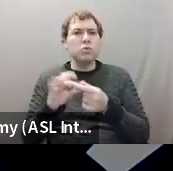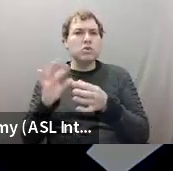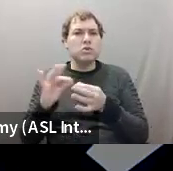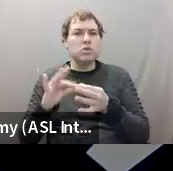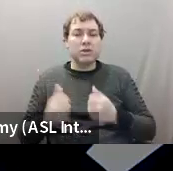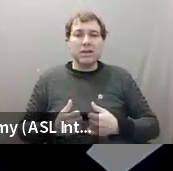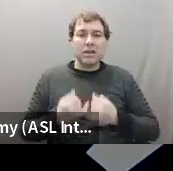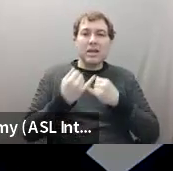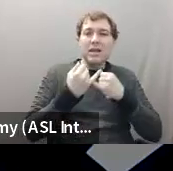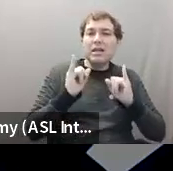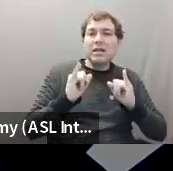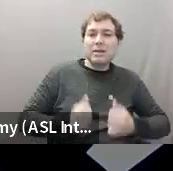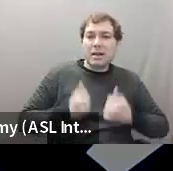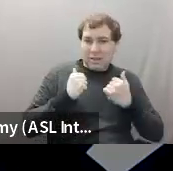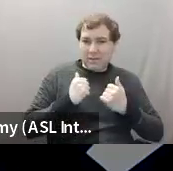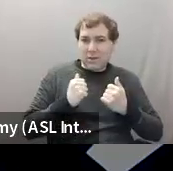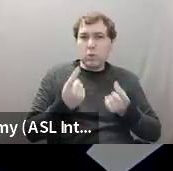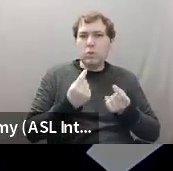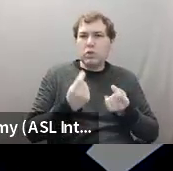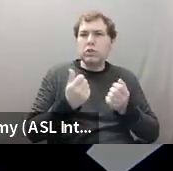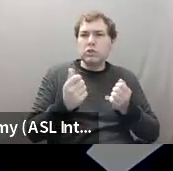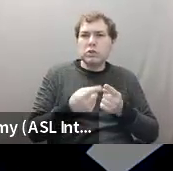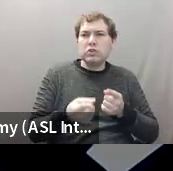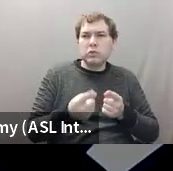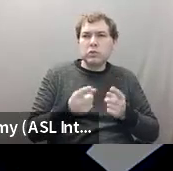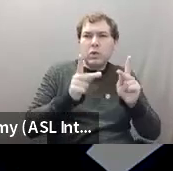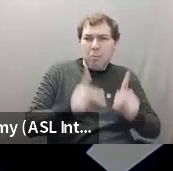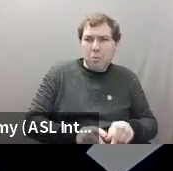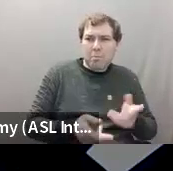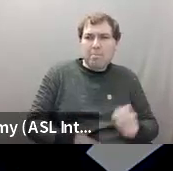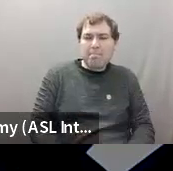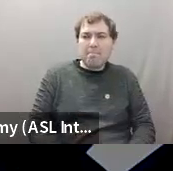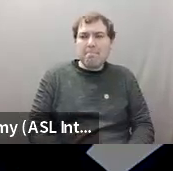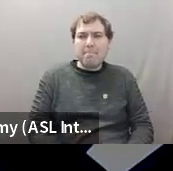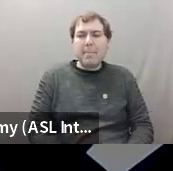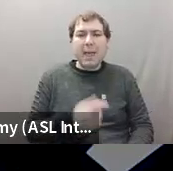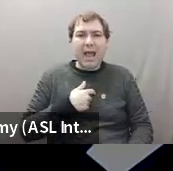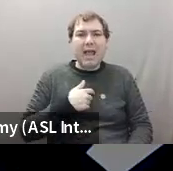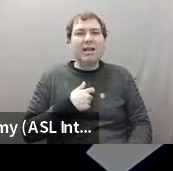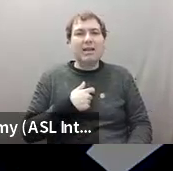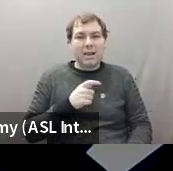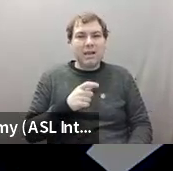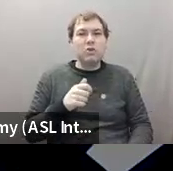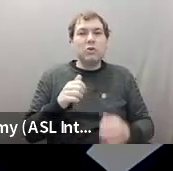james turner: It's all about what you want to do as an individual. james turner: So I had to. Basically with those supports